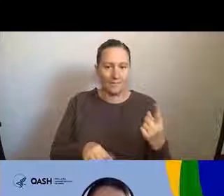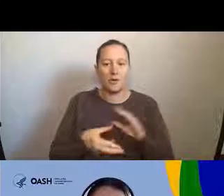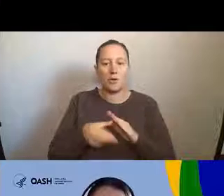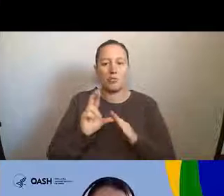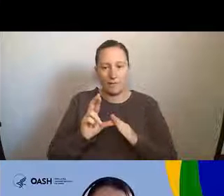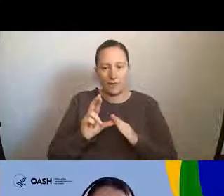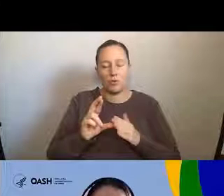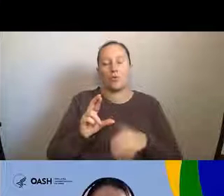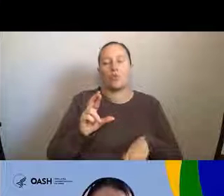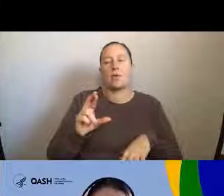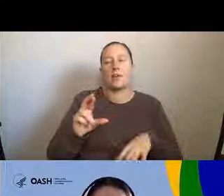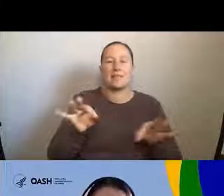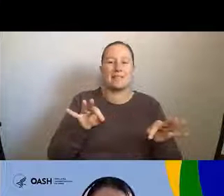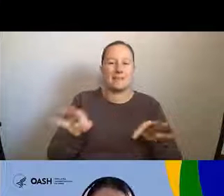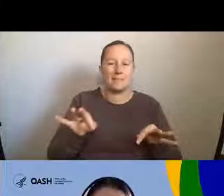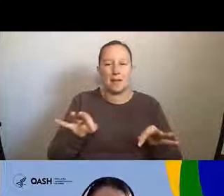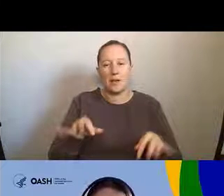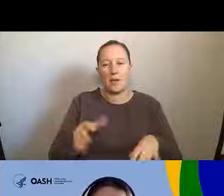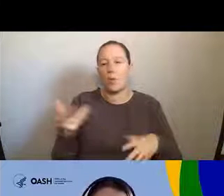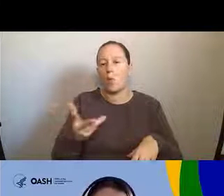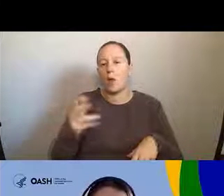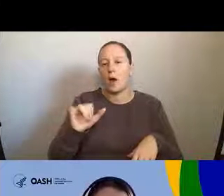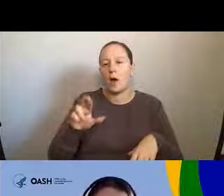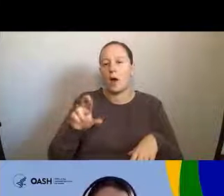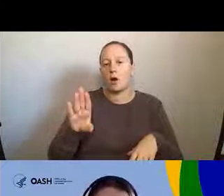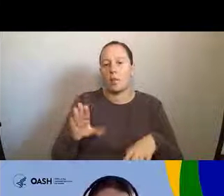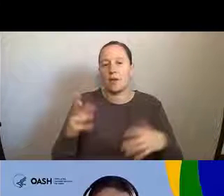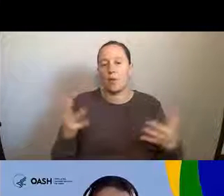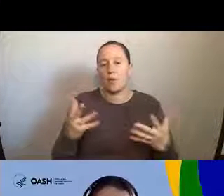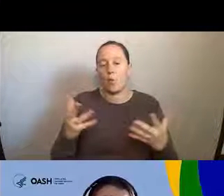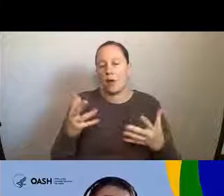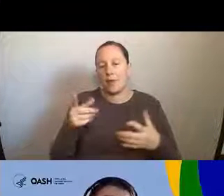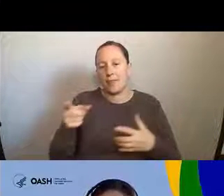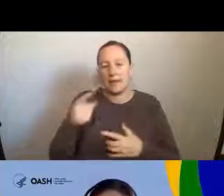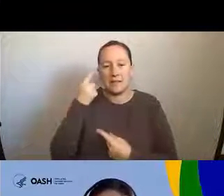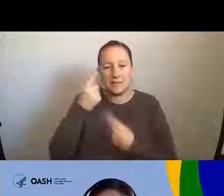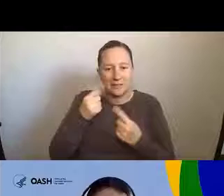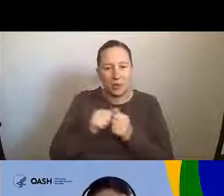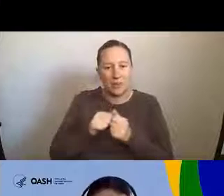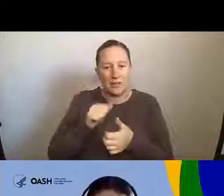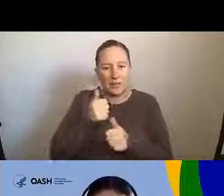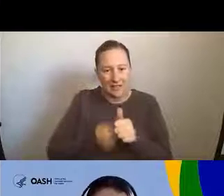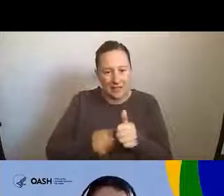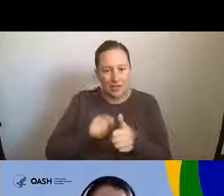and explain what an IRB may consider with each criterion, and what you, the researcher,